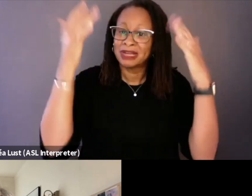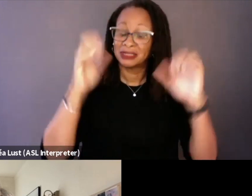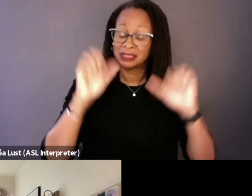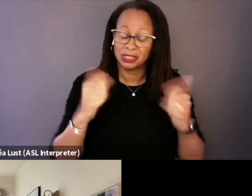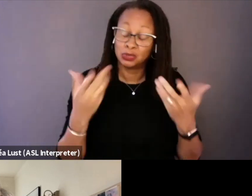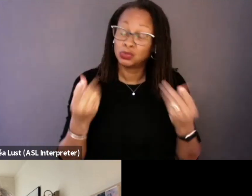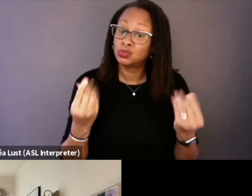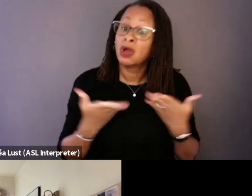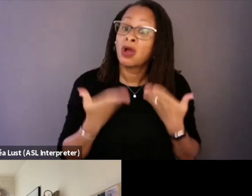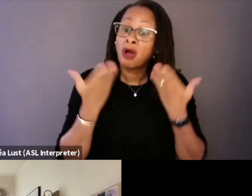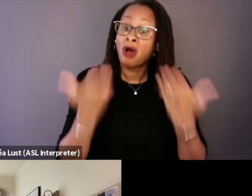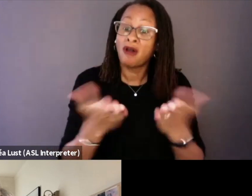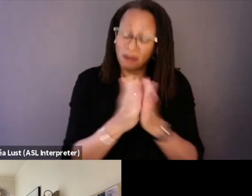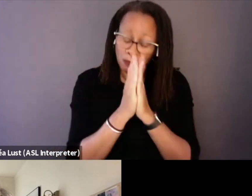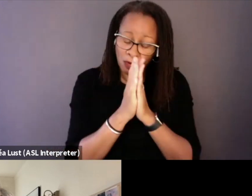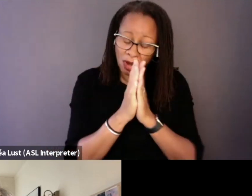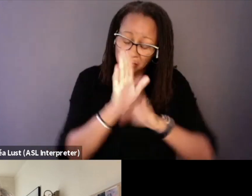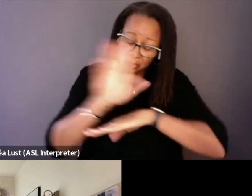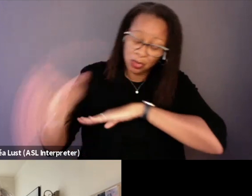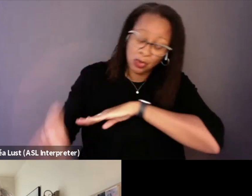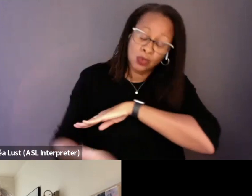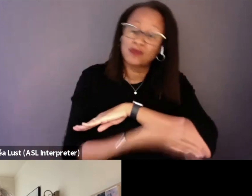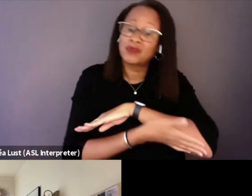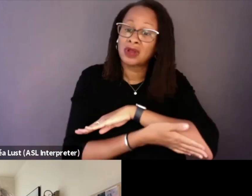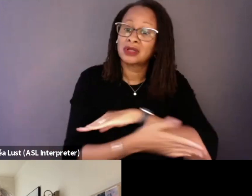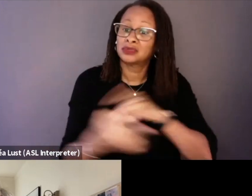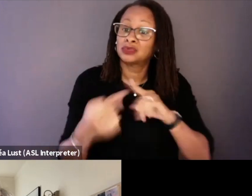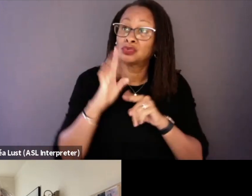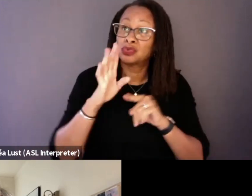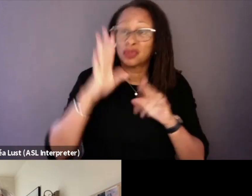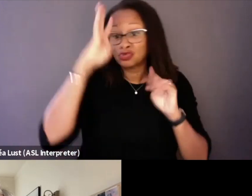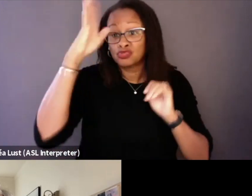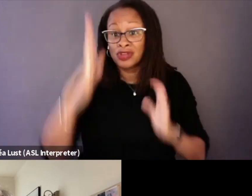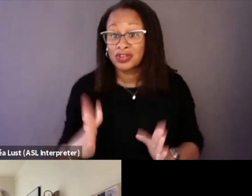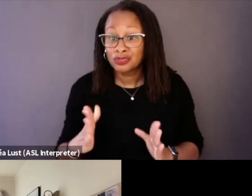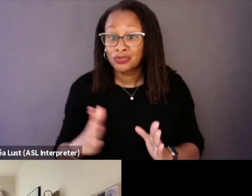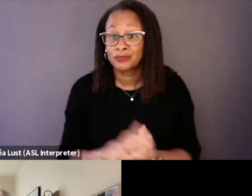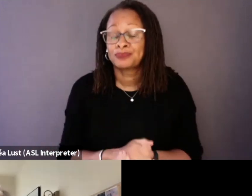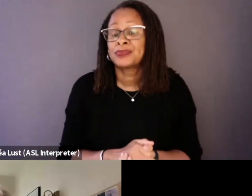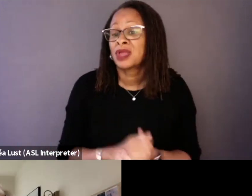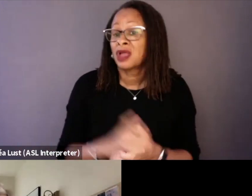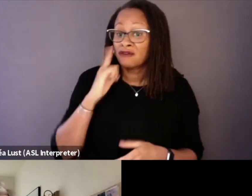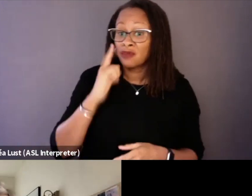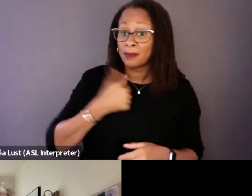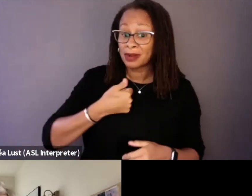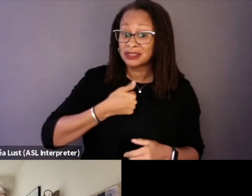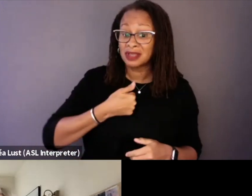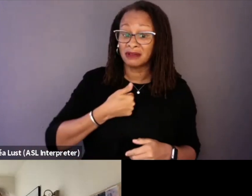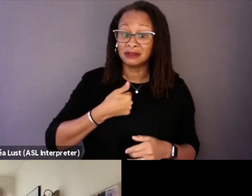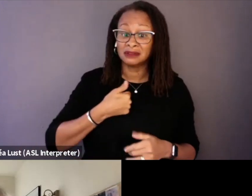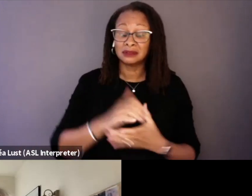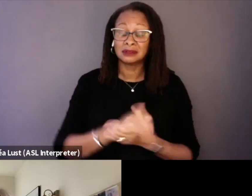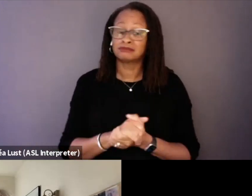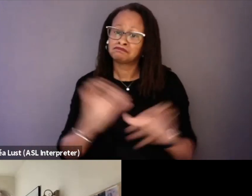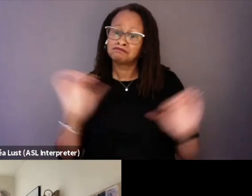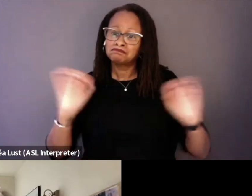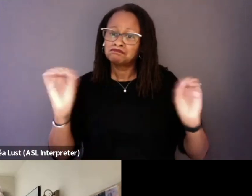all night long to their creator. So for me, it wasn't nothing new,